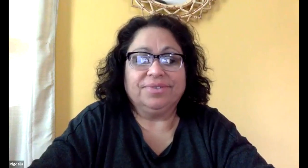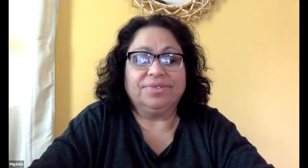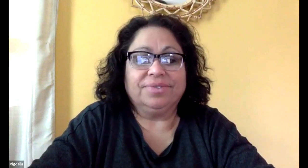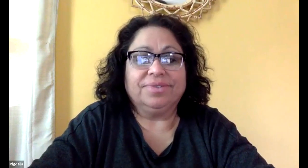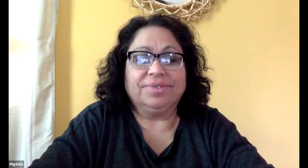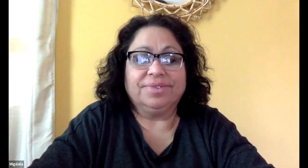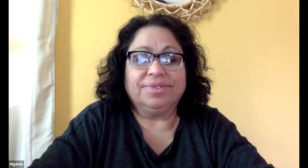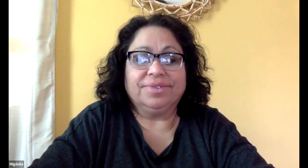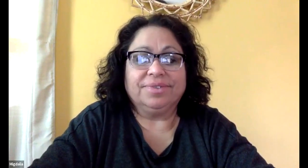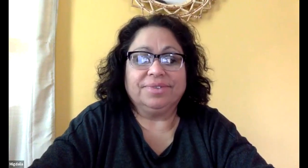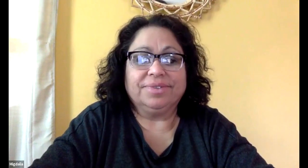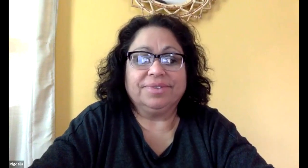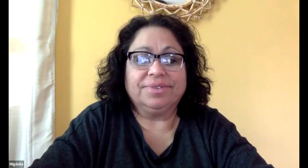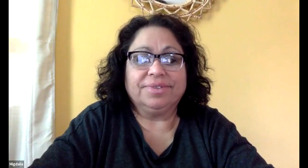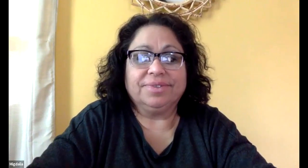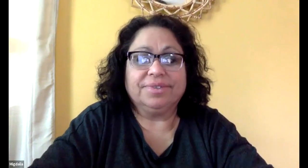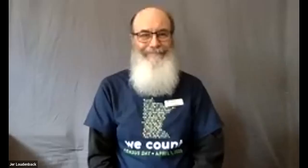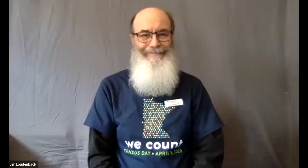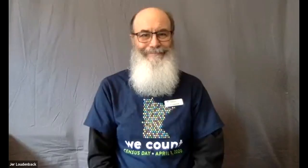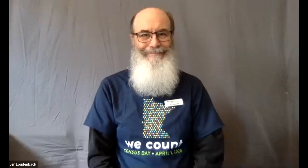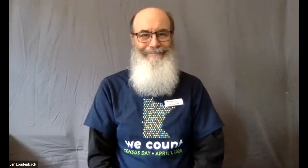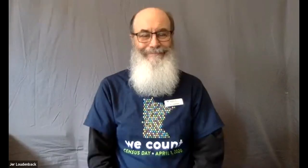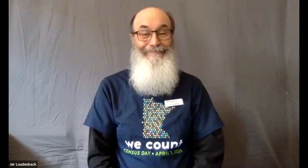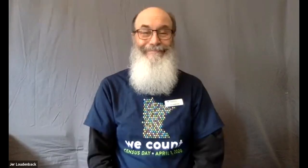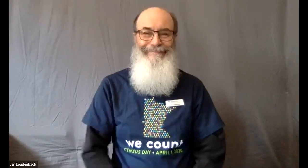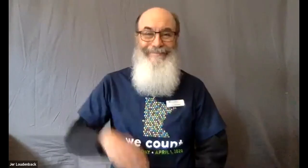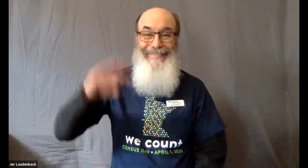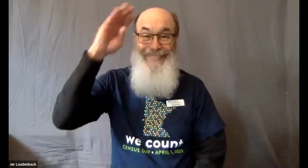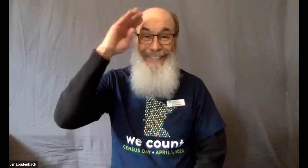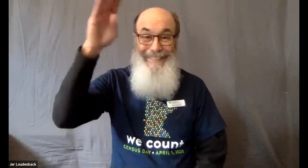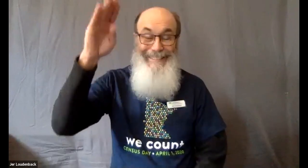project coordinator for census 2020 as well as Deaf